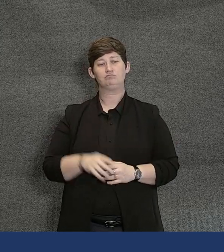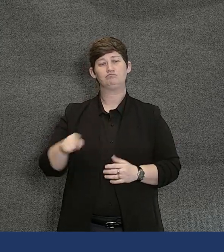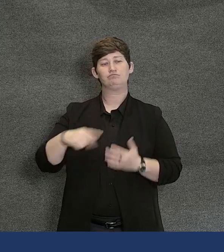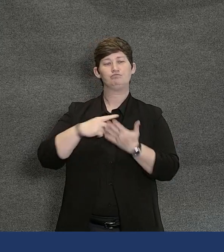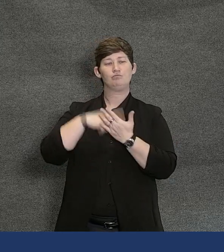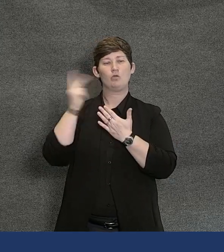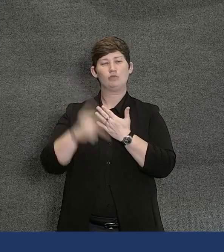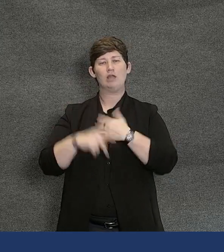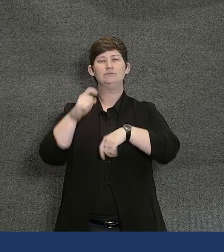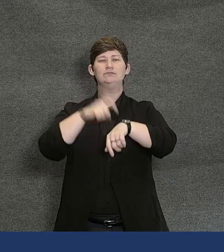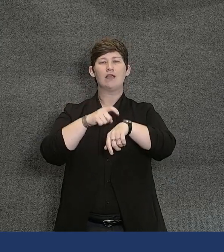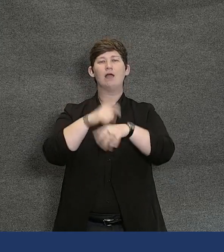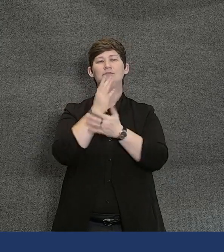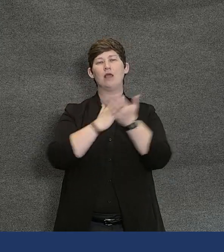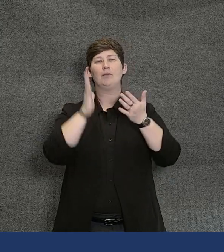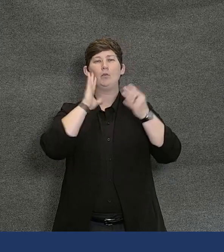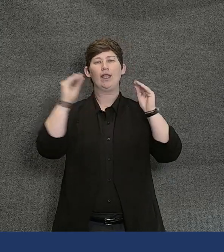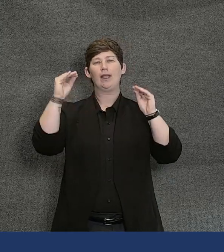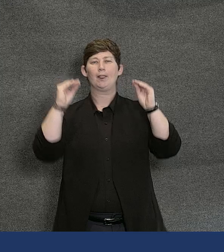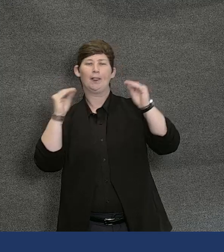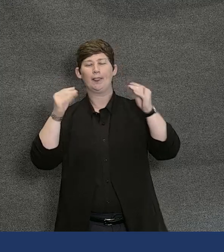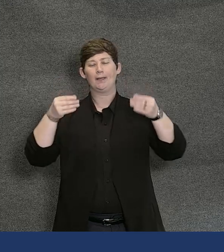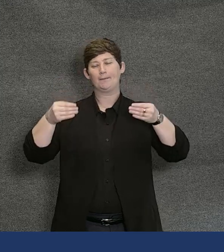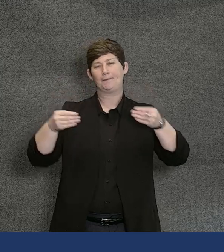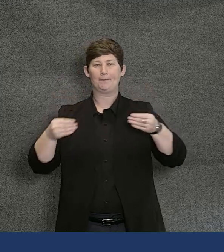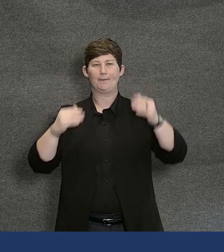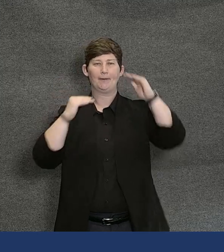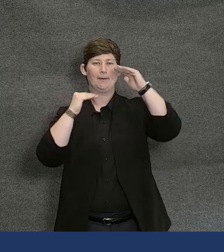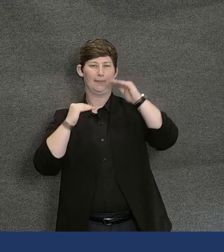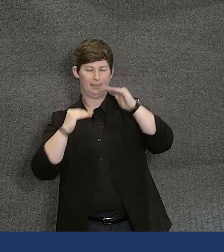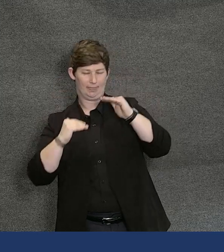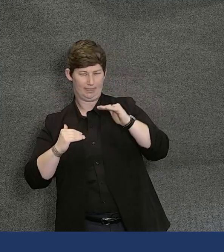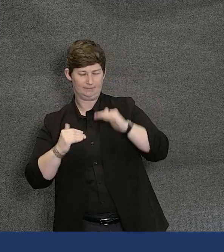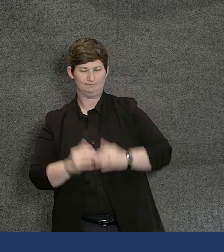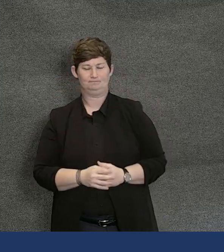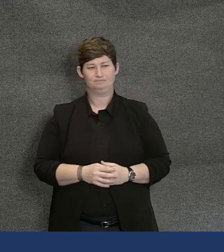to change, but we are going to after this,